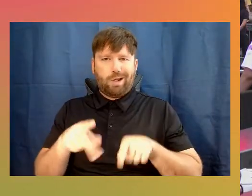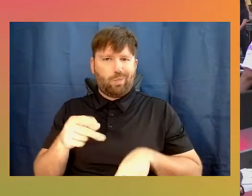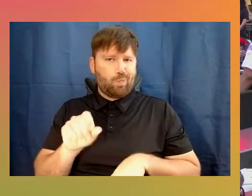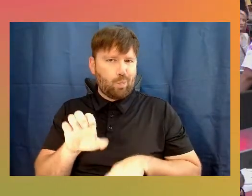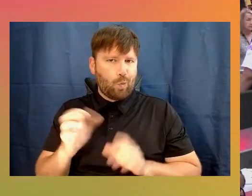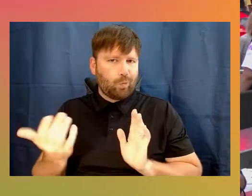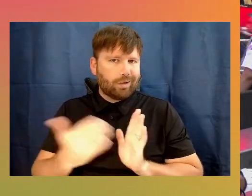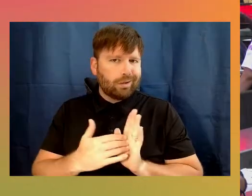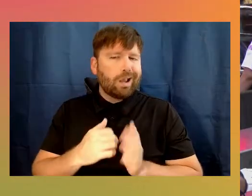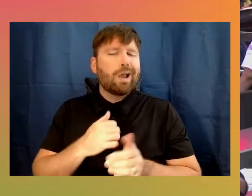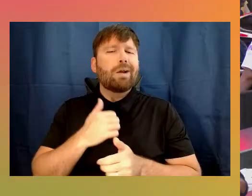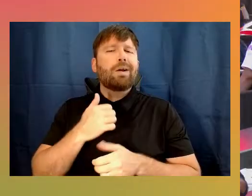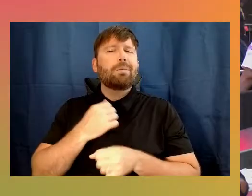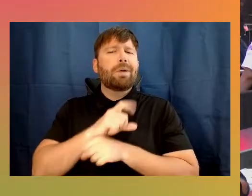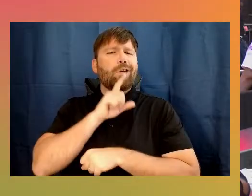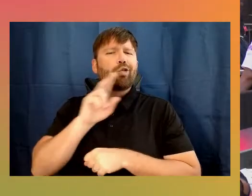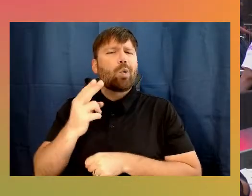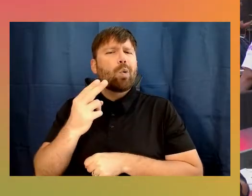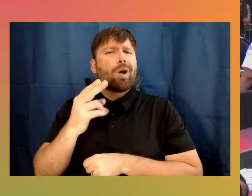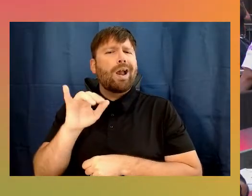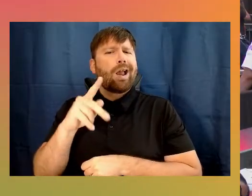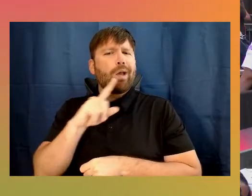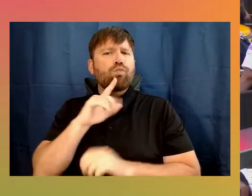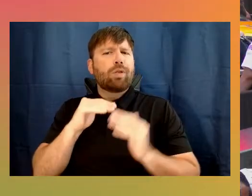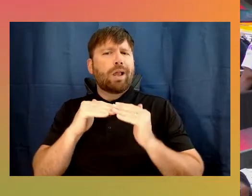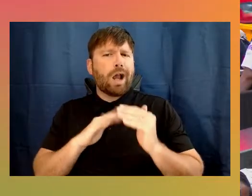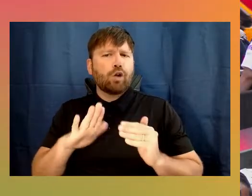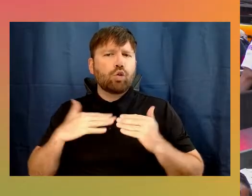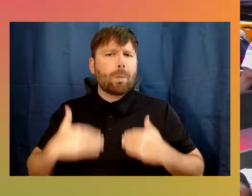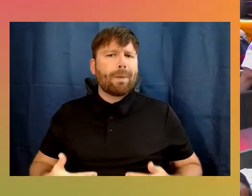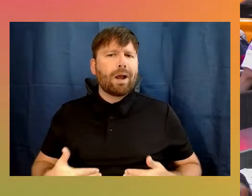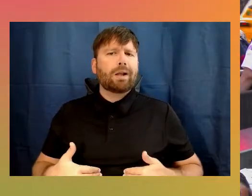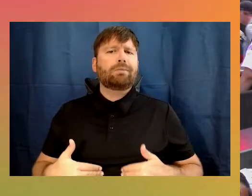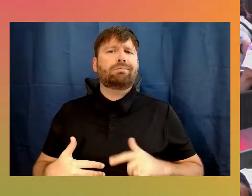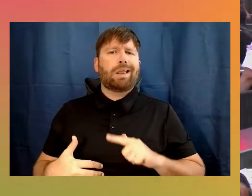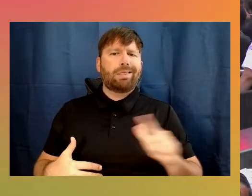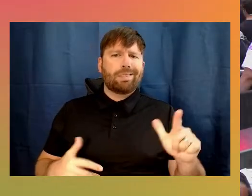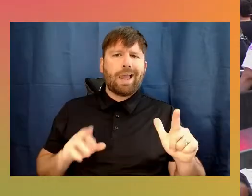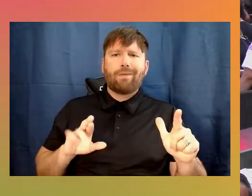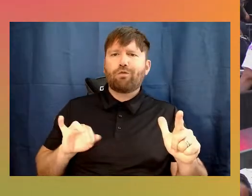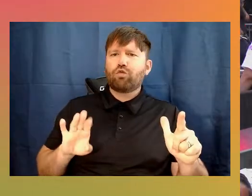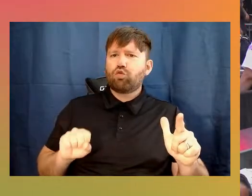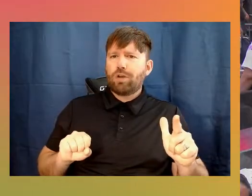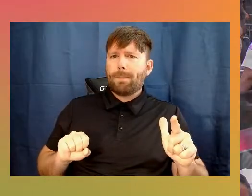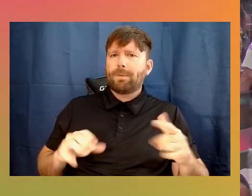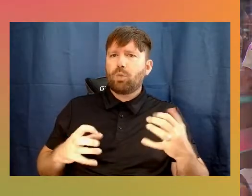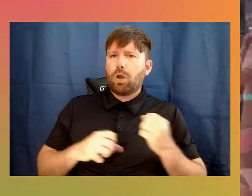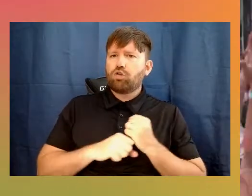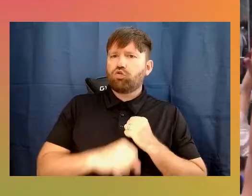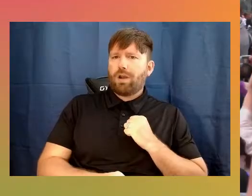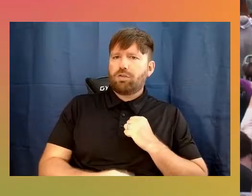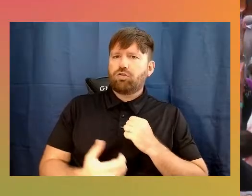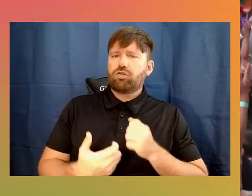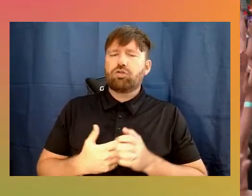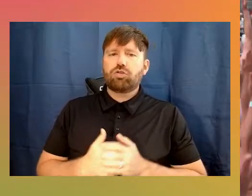SO SHORT IN THE STANDS A LITTLE BIT. COME UP RIGHT. START TO PITCH THE HIPS BACK AS YOU REACH THE LEFT FINGERTIPS FORWARD. ONCE YOU CAN'T REACH FORWARD ANYMORE, LEFT FINGERTIPS COME DOWN.